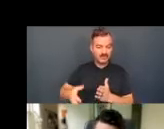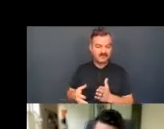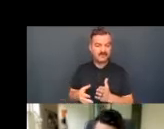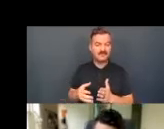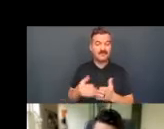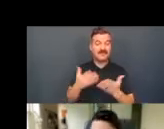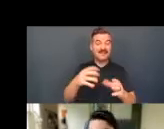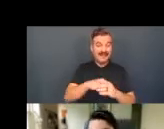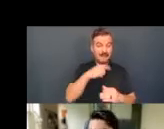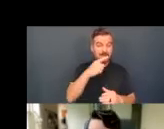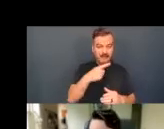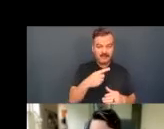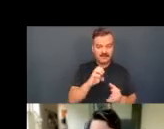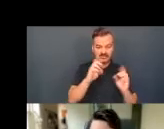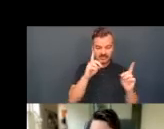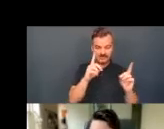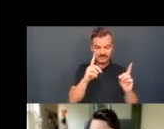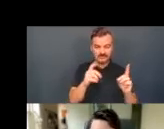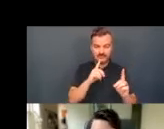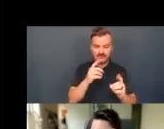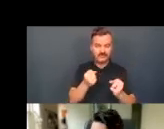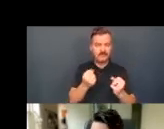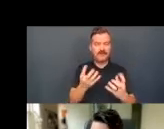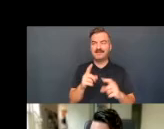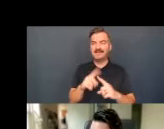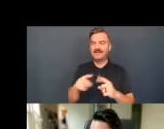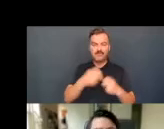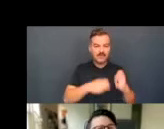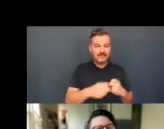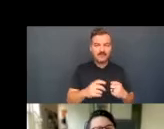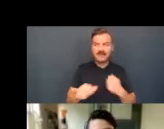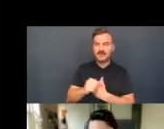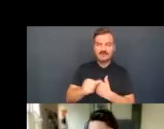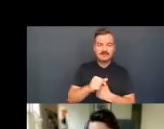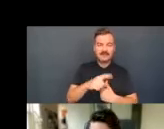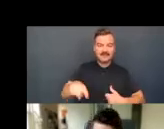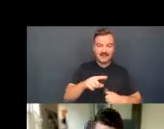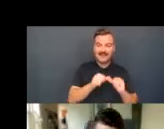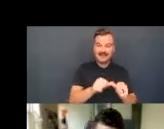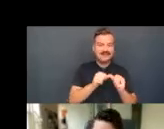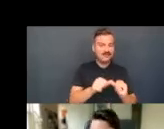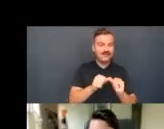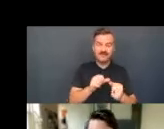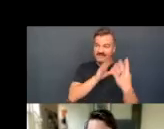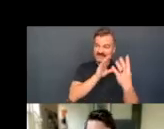education from all sorts of problems and threats that they seem to continually face from every